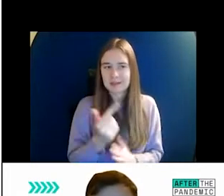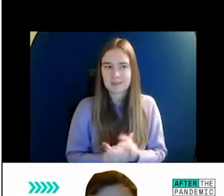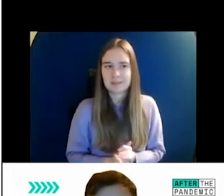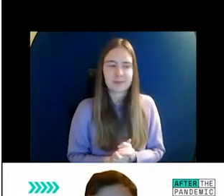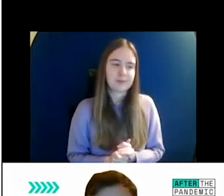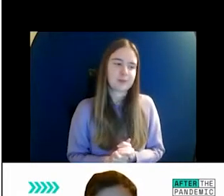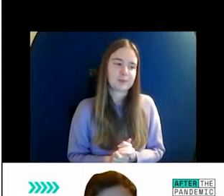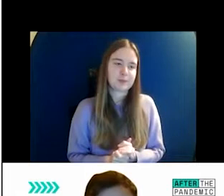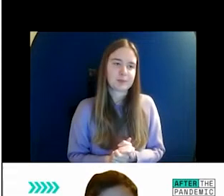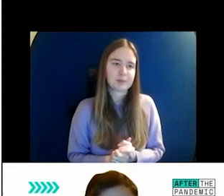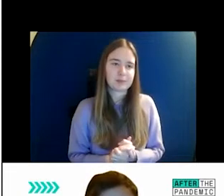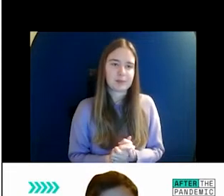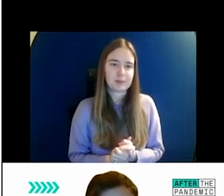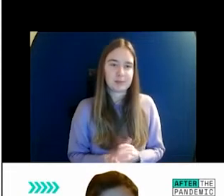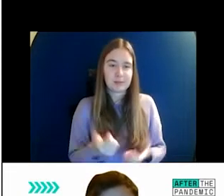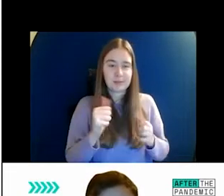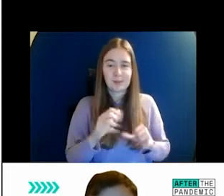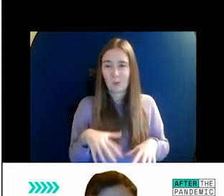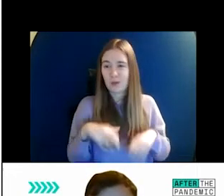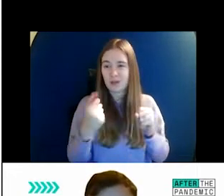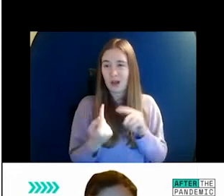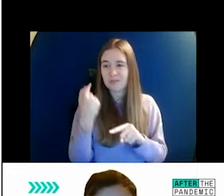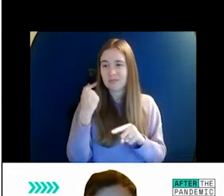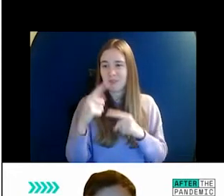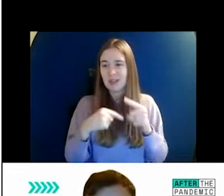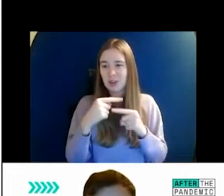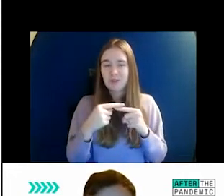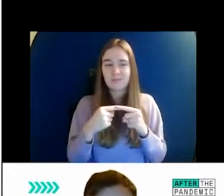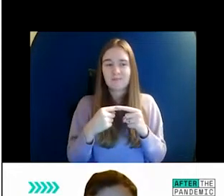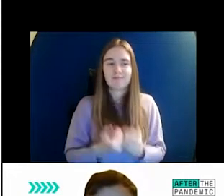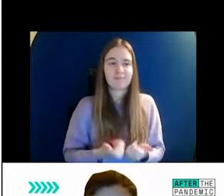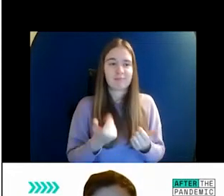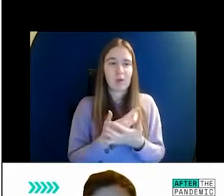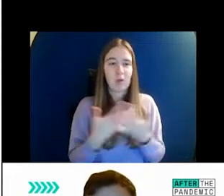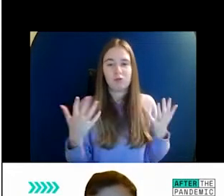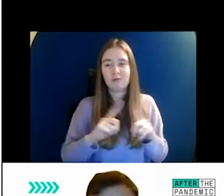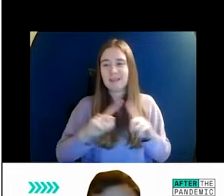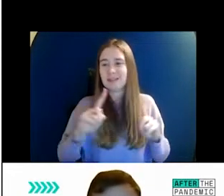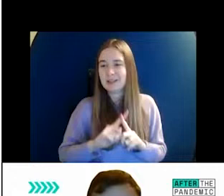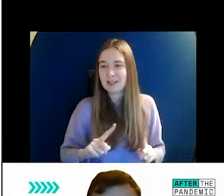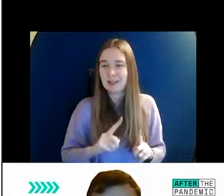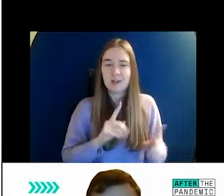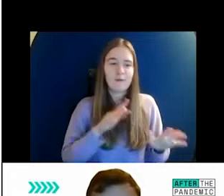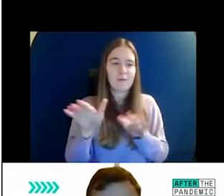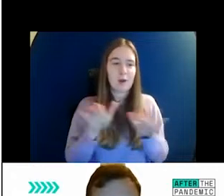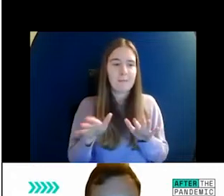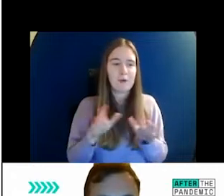Since we started, we have had a whole host of different outfits and engagements,